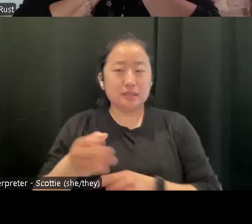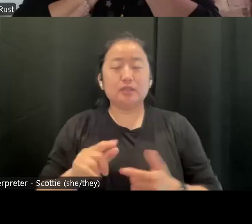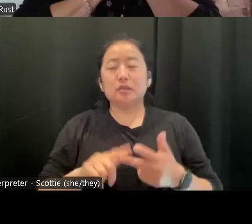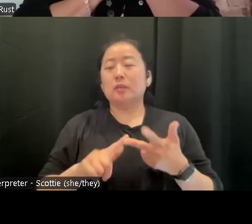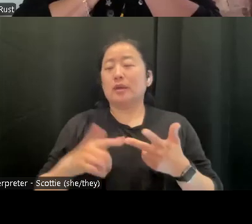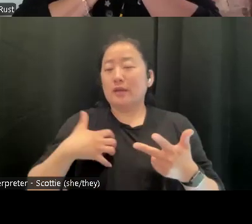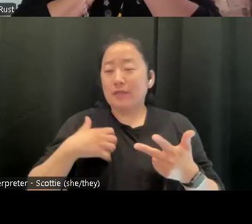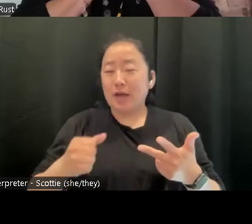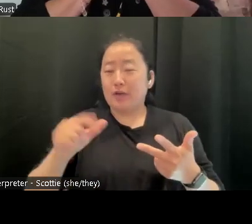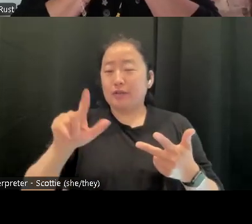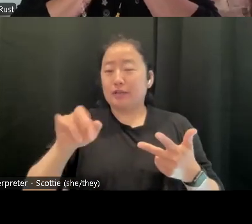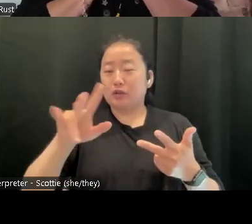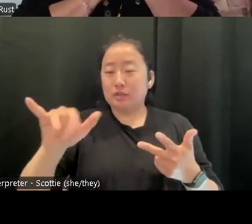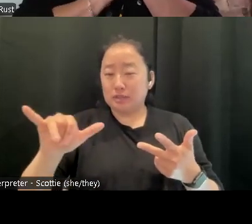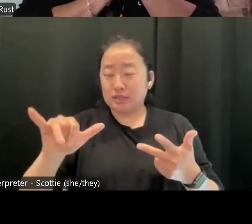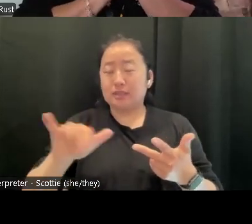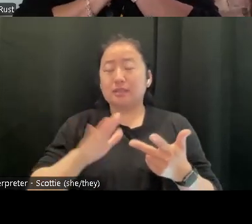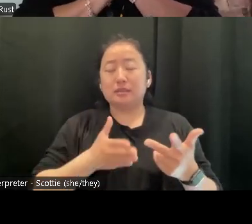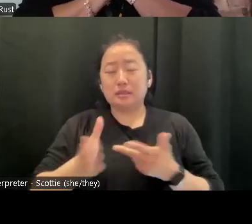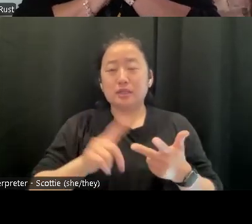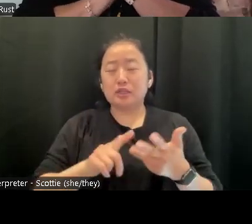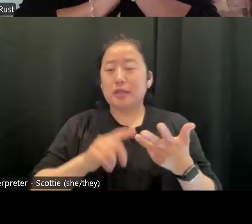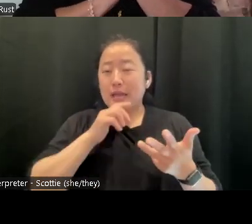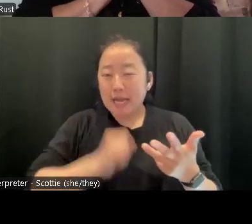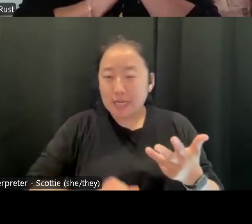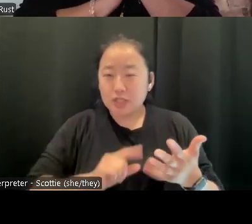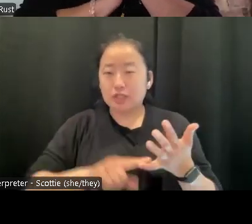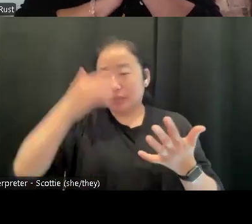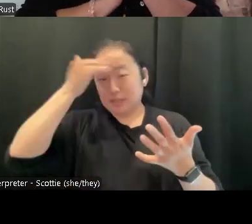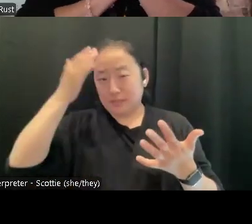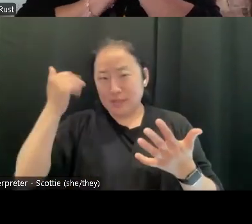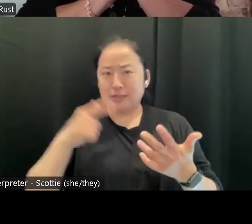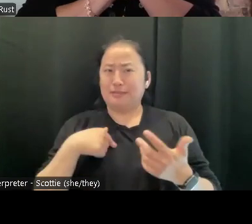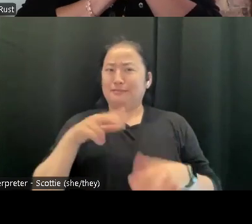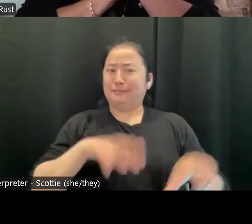the whole thing with aging and aging in place as well, so are we're going have to redo that.